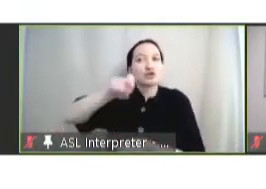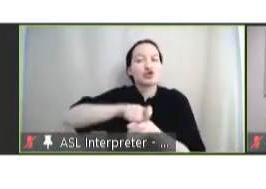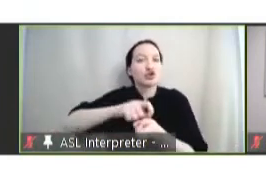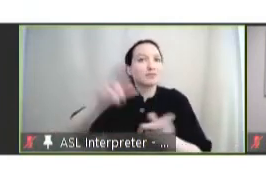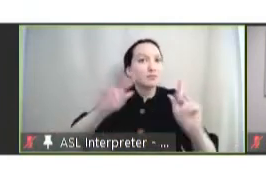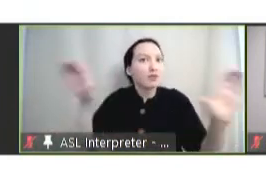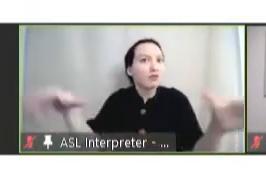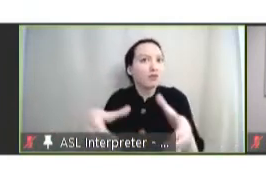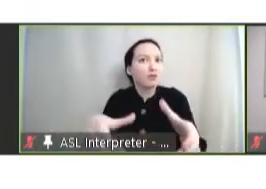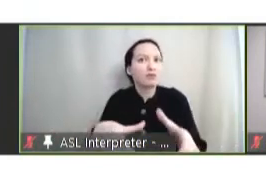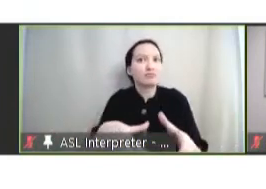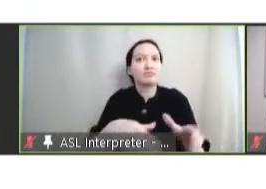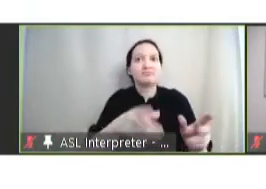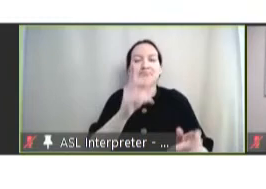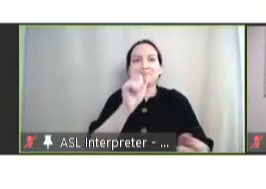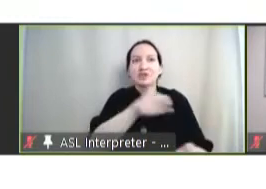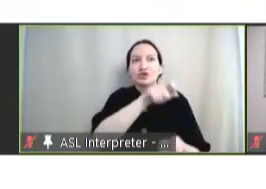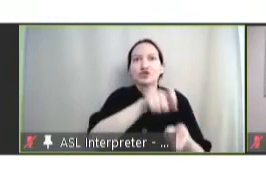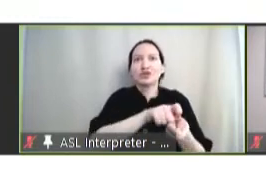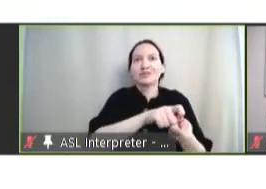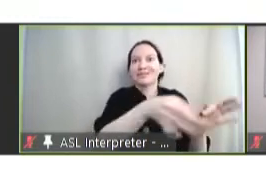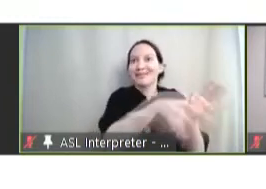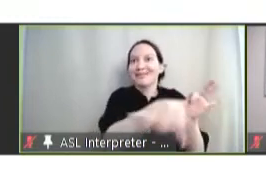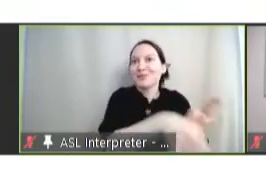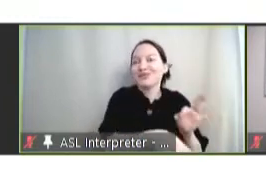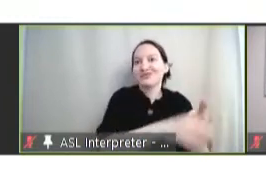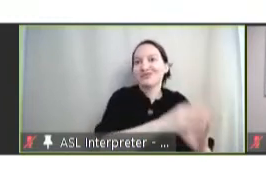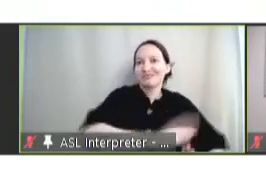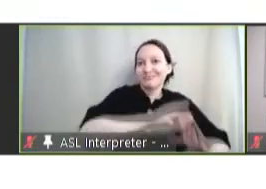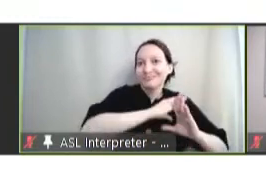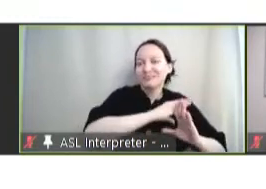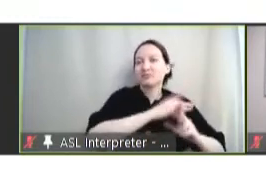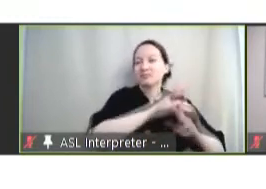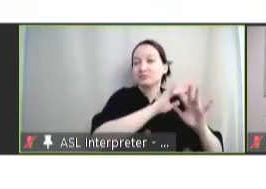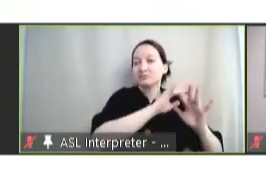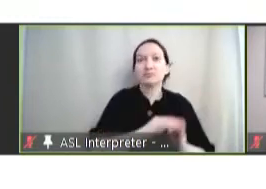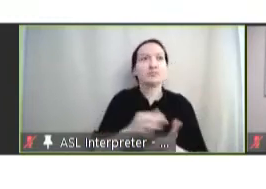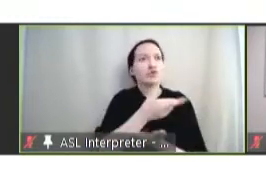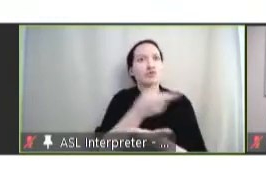certain heritage, language barriers, those kinds of things. And those resources became extremely